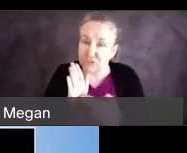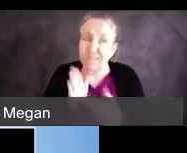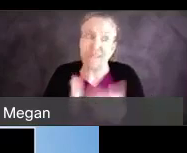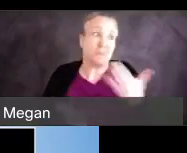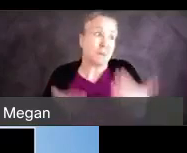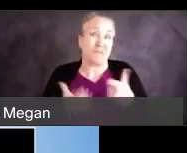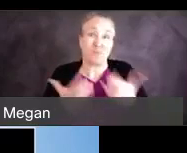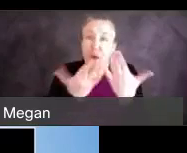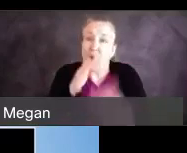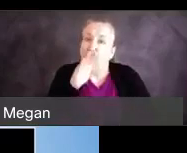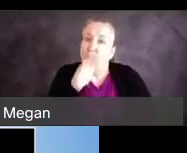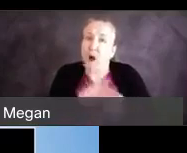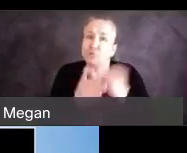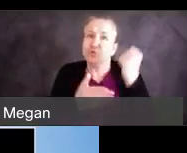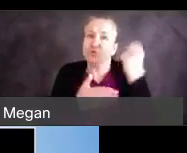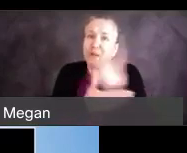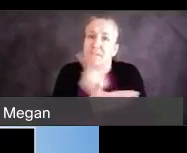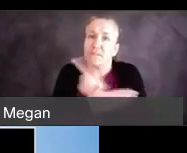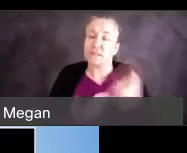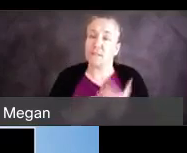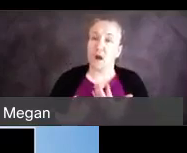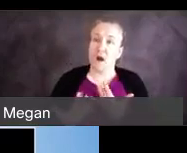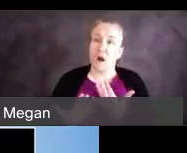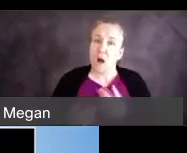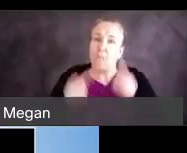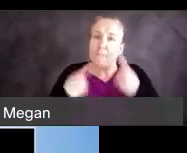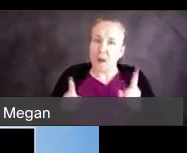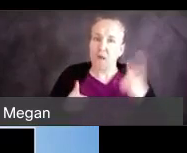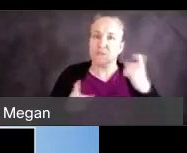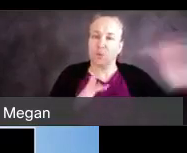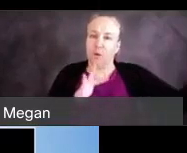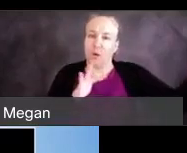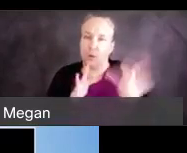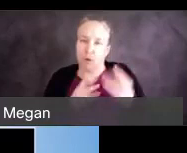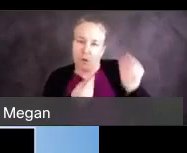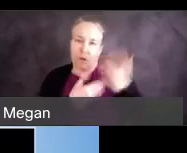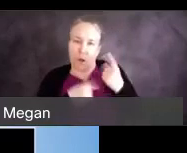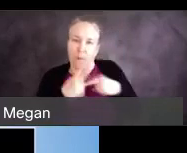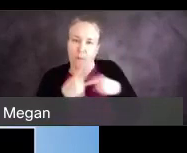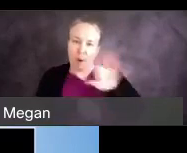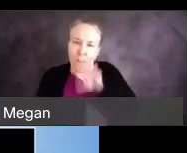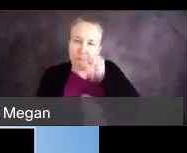weeks before you hear back from us about scheduling an appointment. That assumes